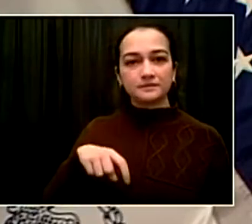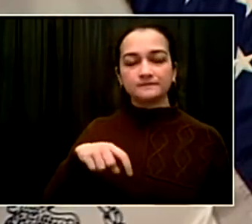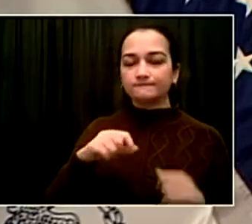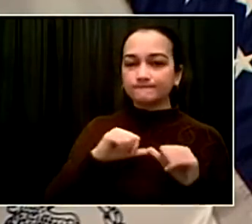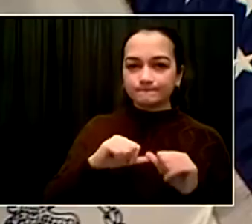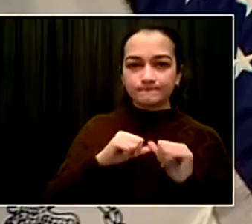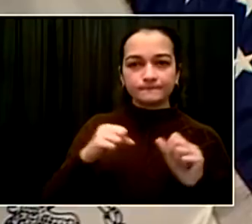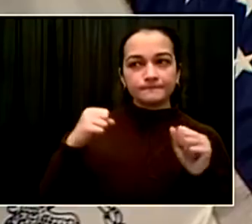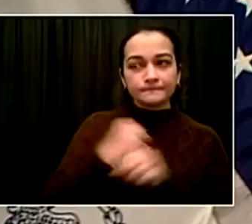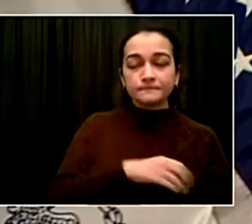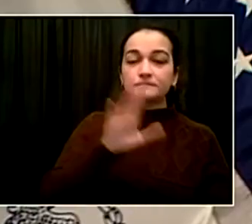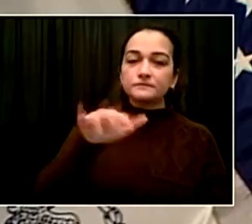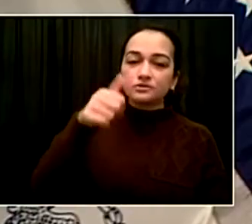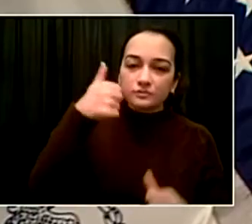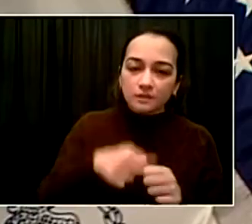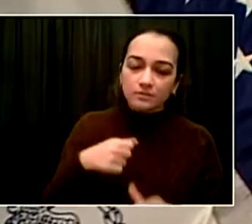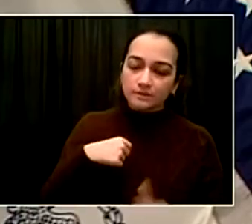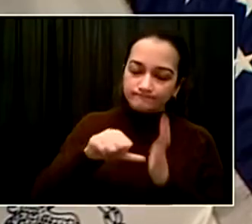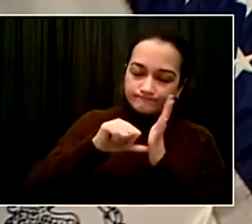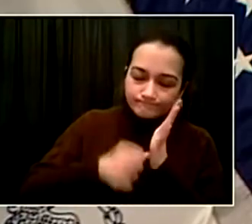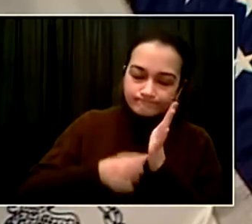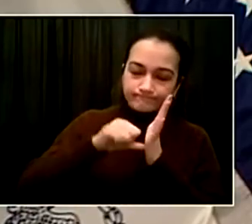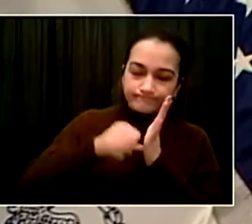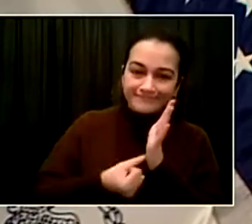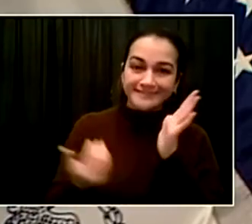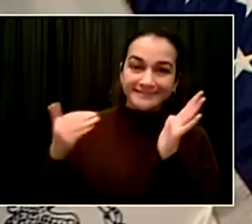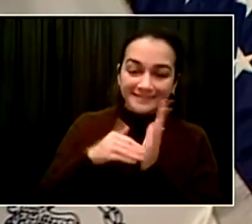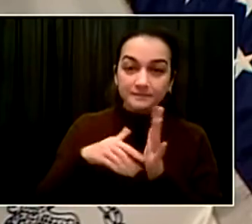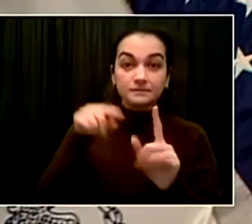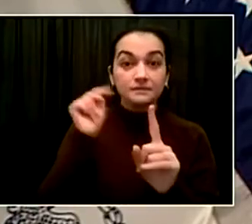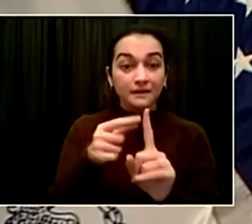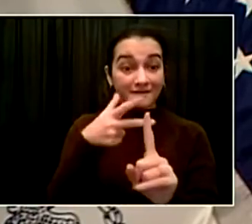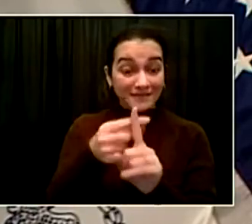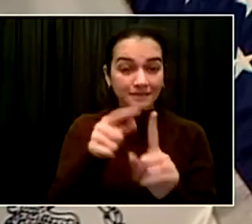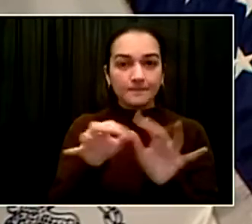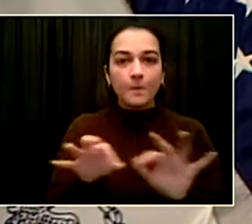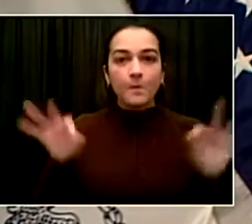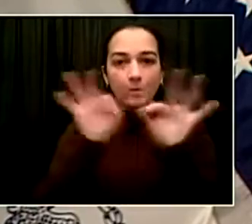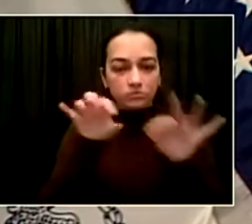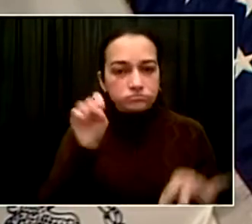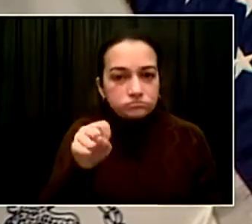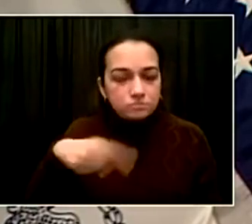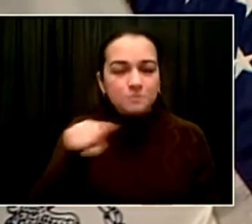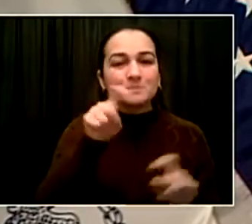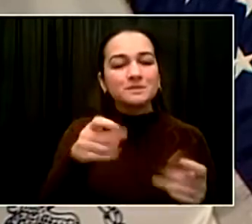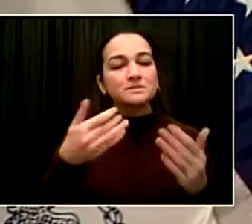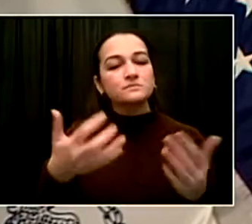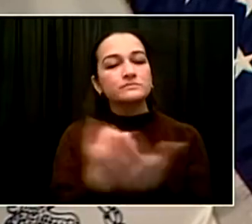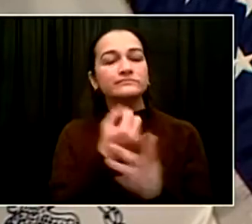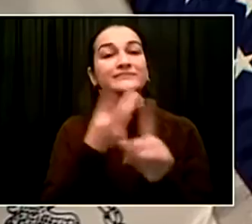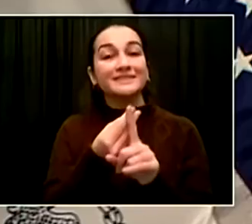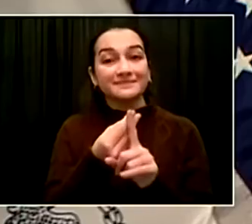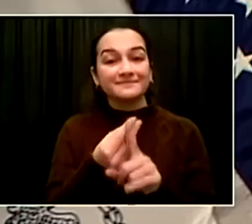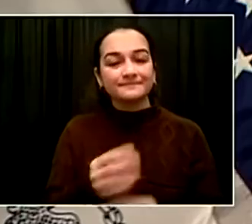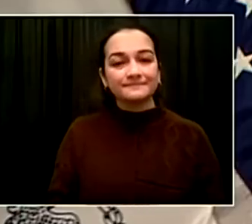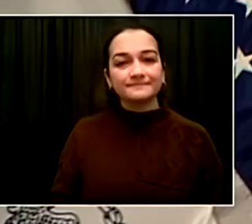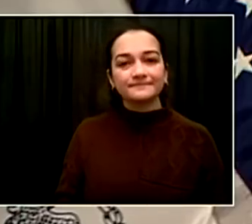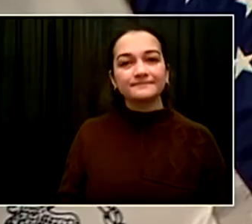THEY ARE THE WAY WE'RE GOING TO